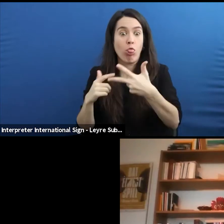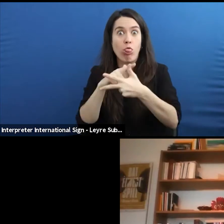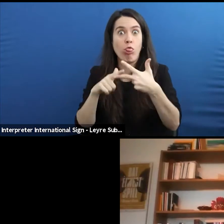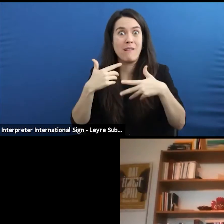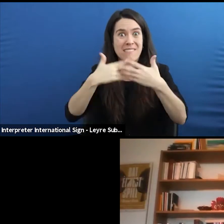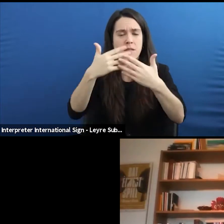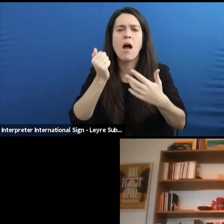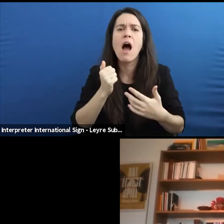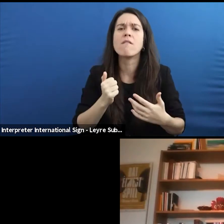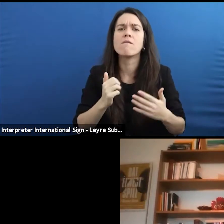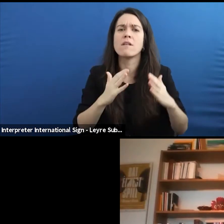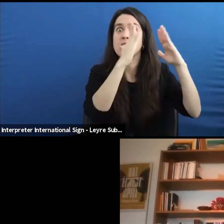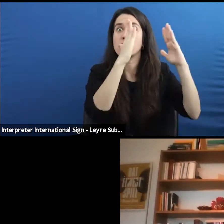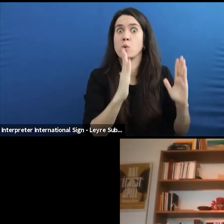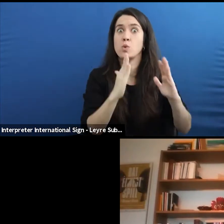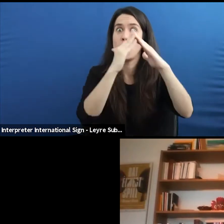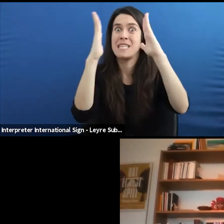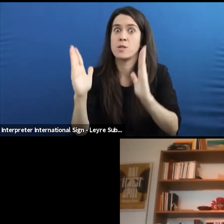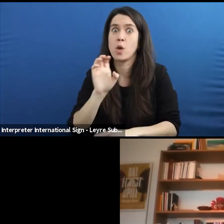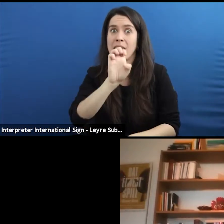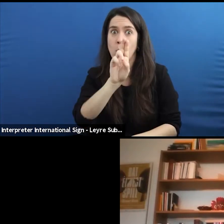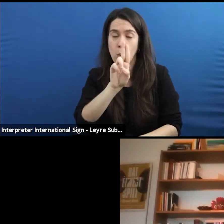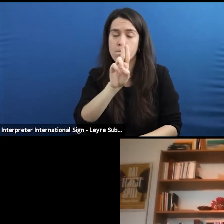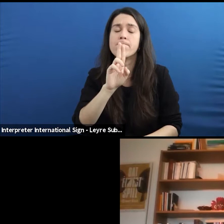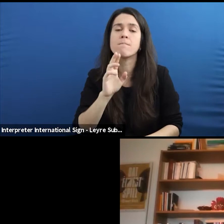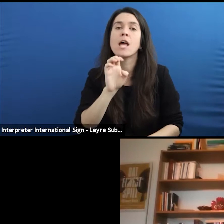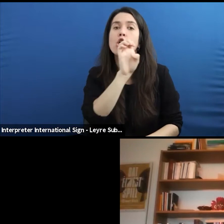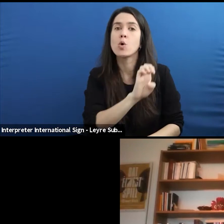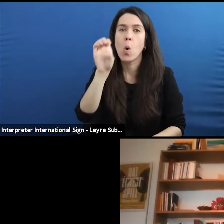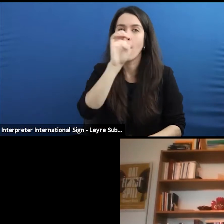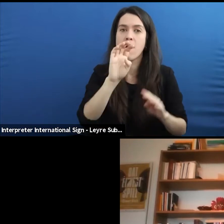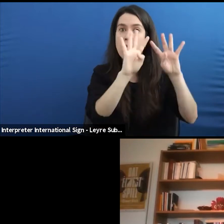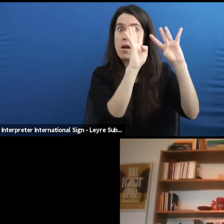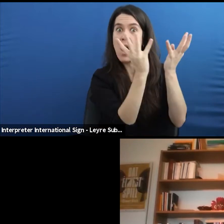In the first day, the European Council and the member states through the voice of German